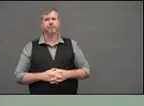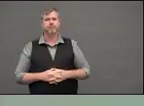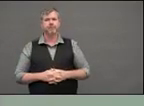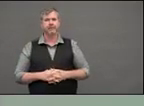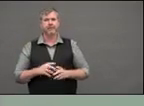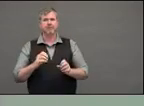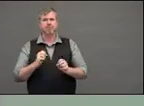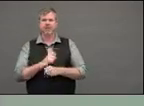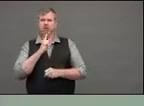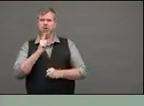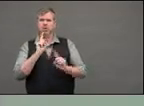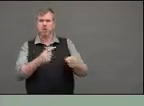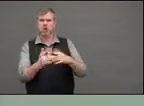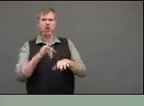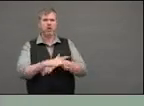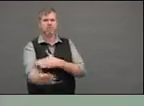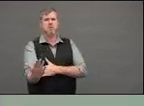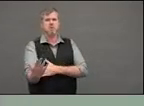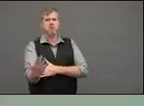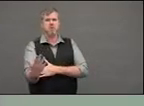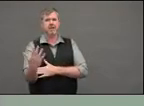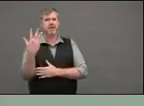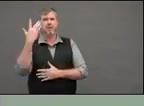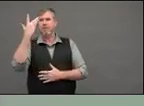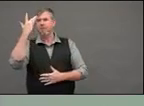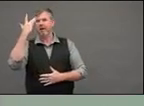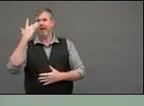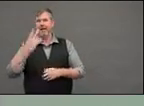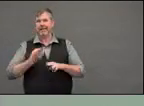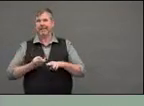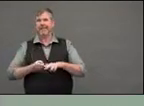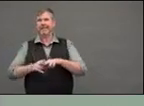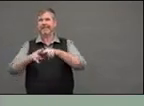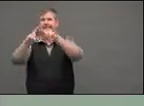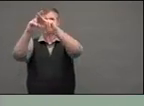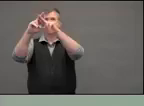due to the high COVID cases there is a longer wait time